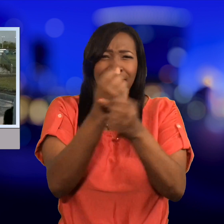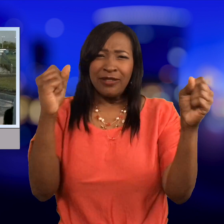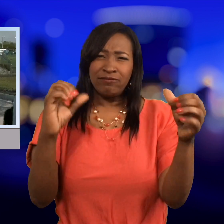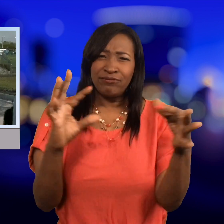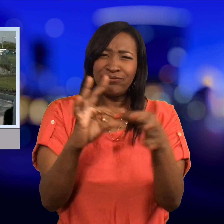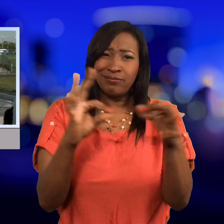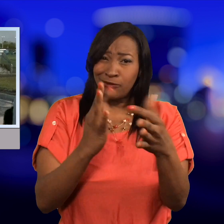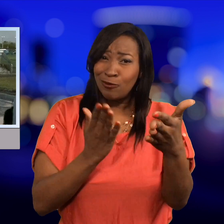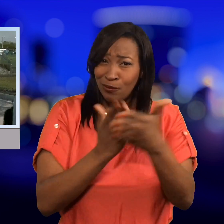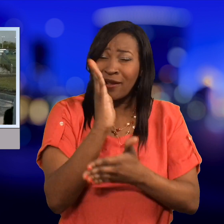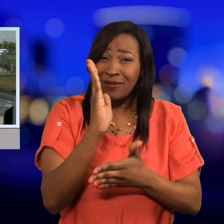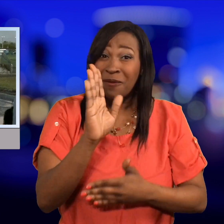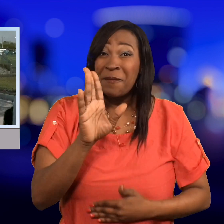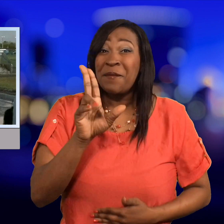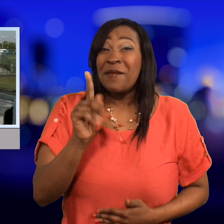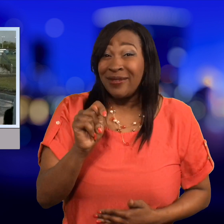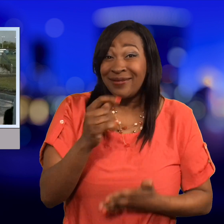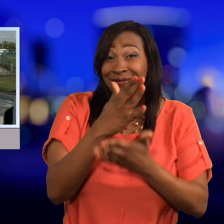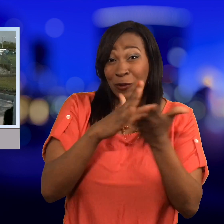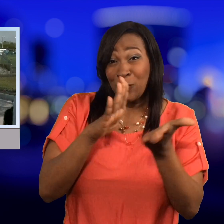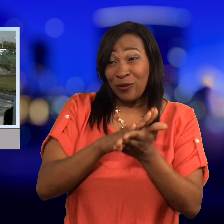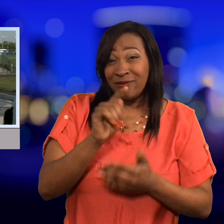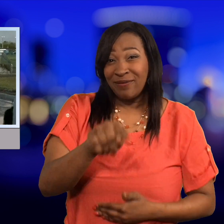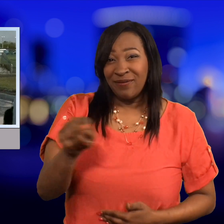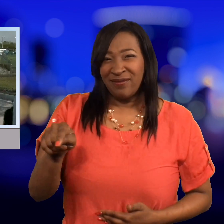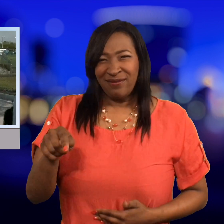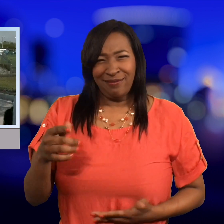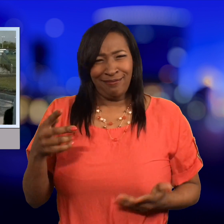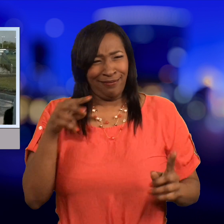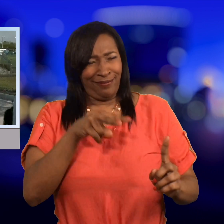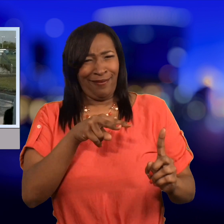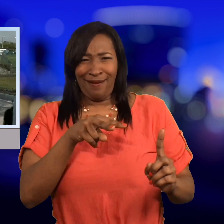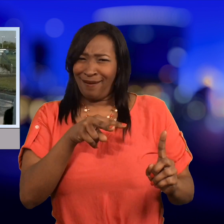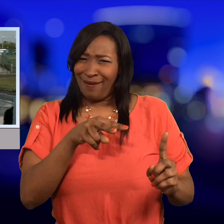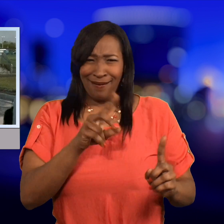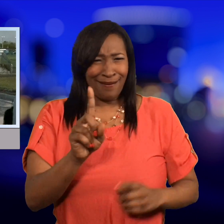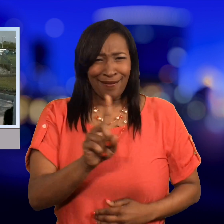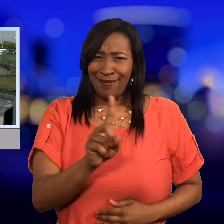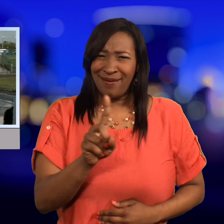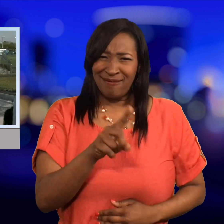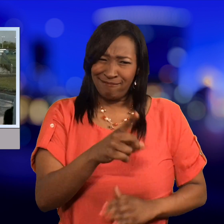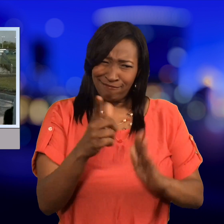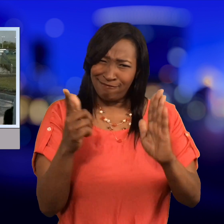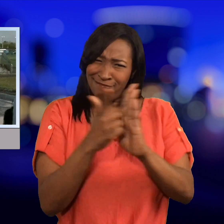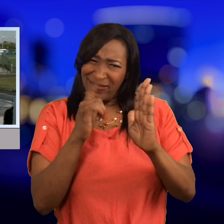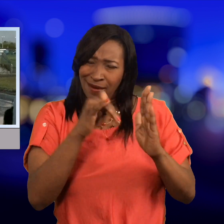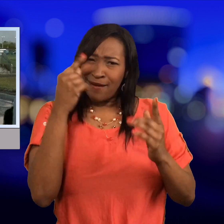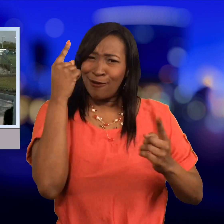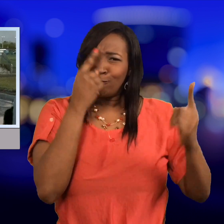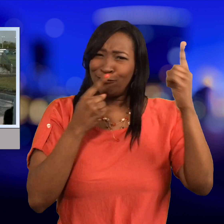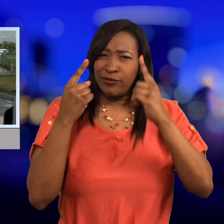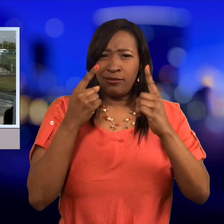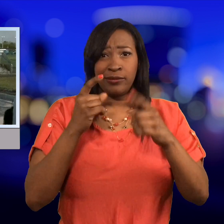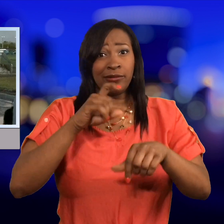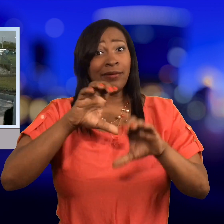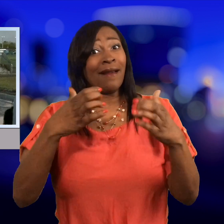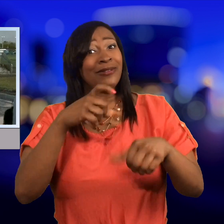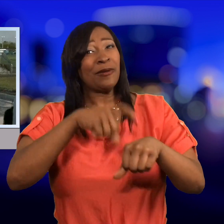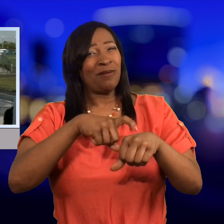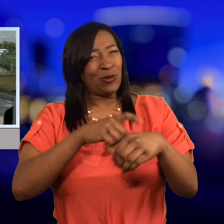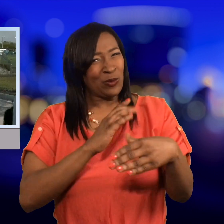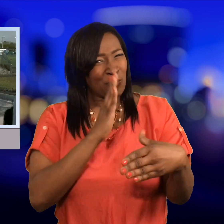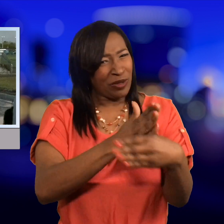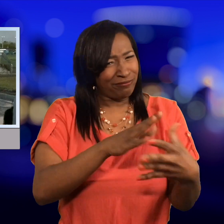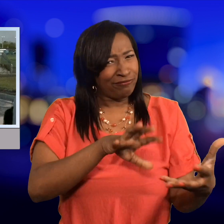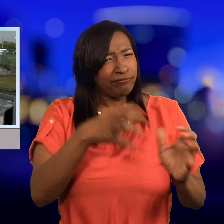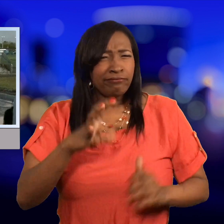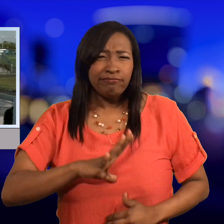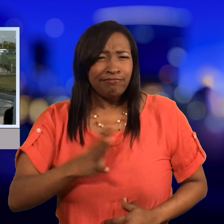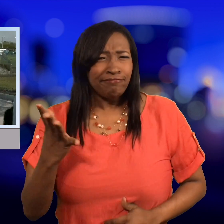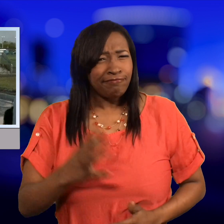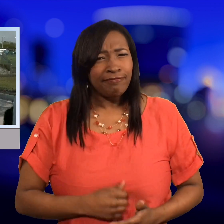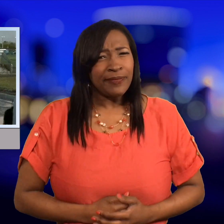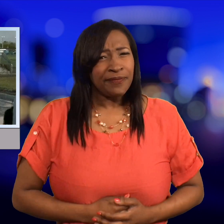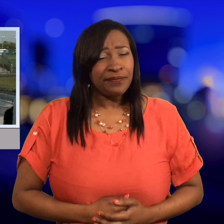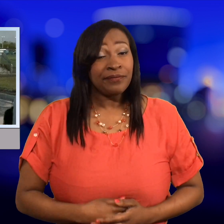of speech but others are forbidding it, claiming it will disrupt class time.